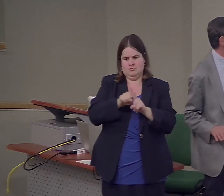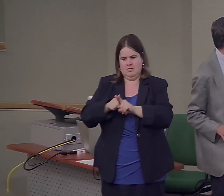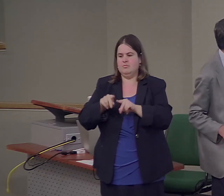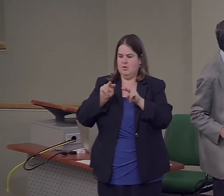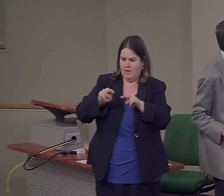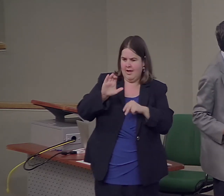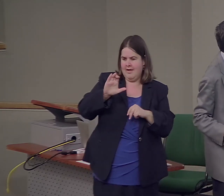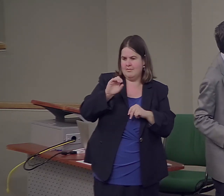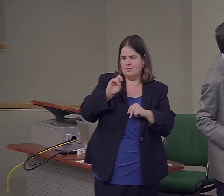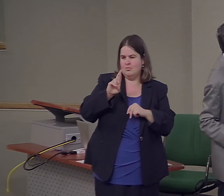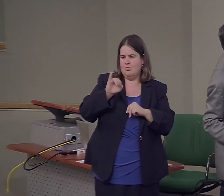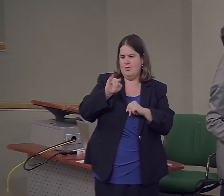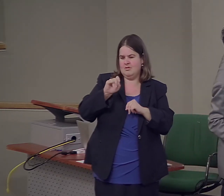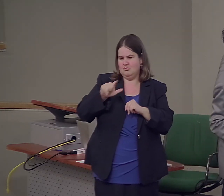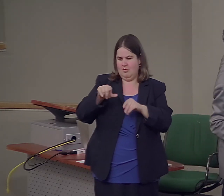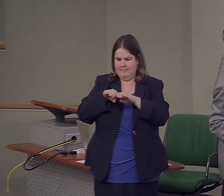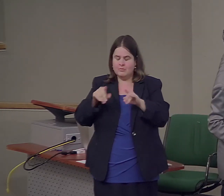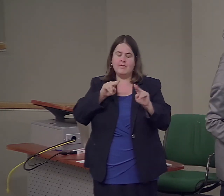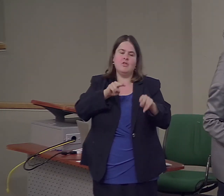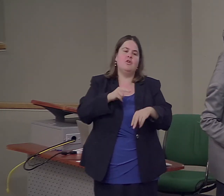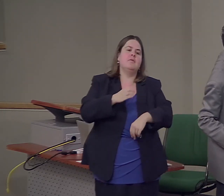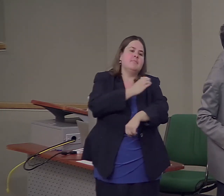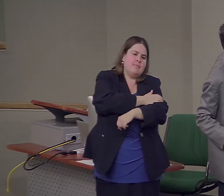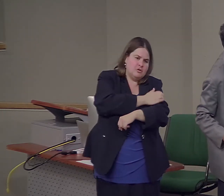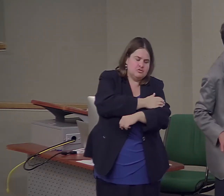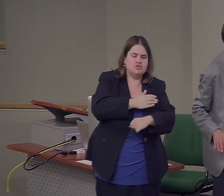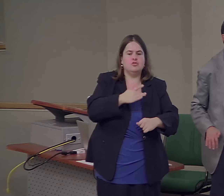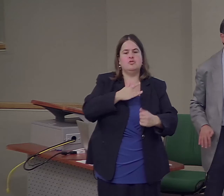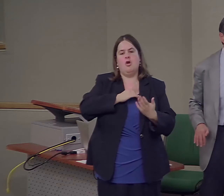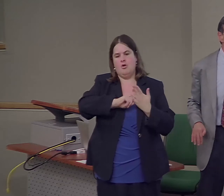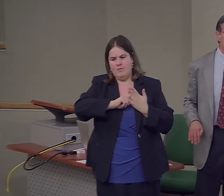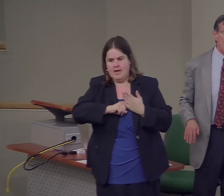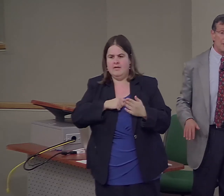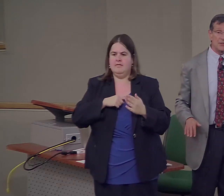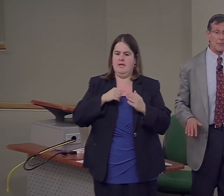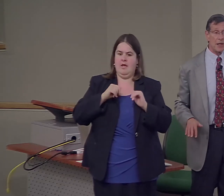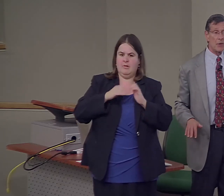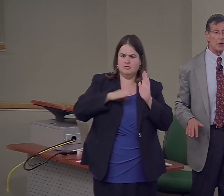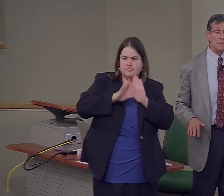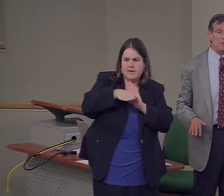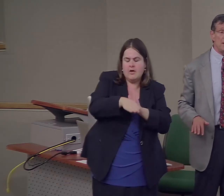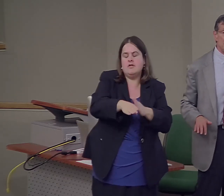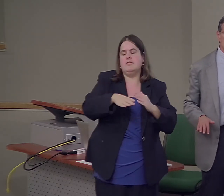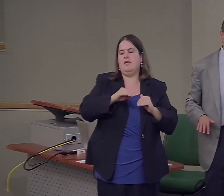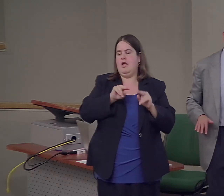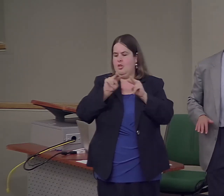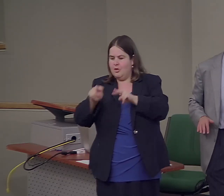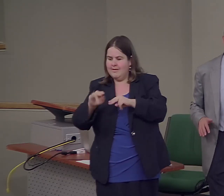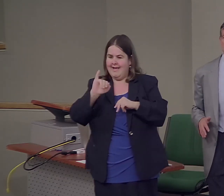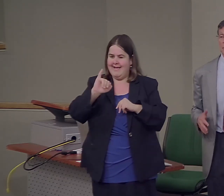We did blood pressure, heart rate, and heart rate variability. And something called impedance cardiography